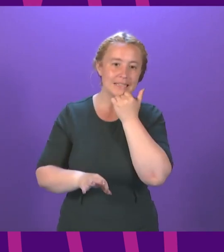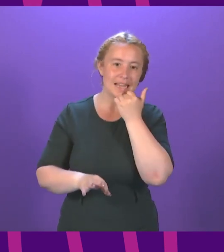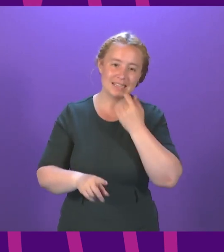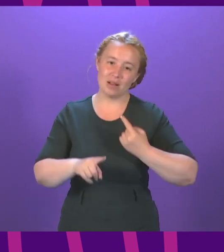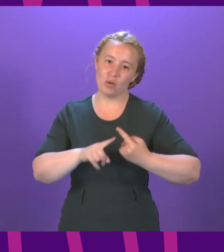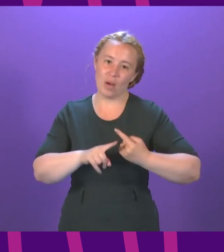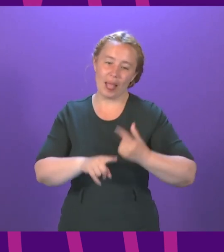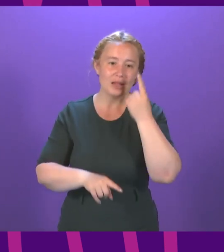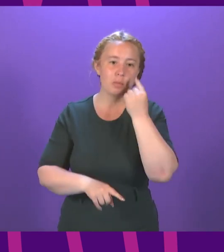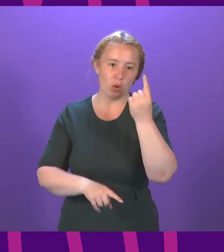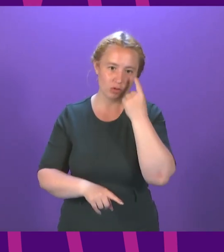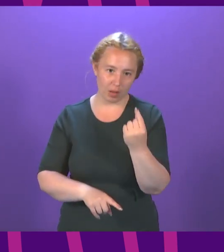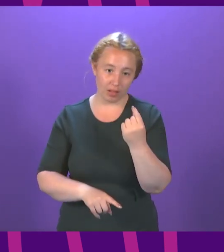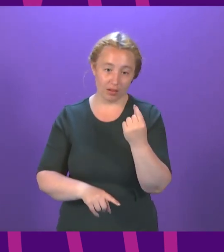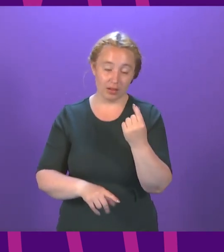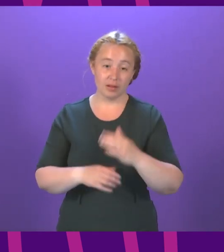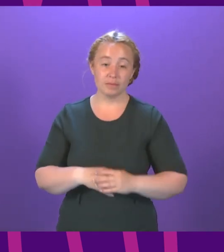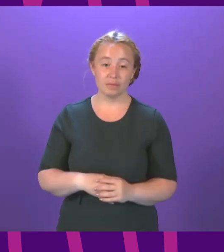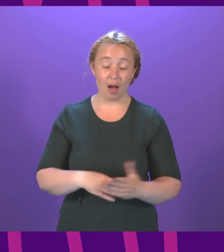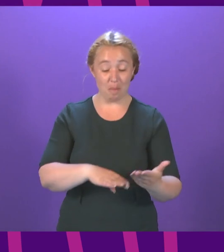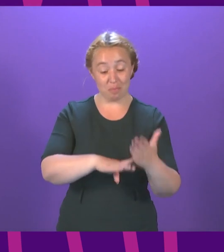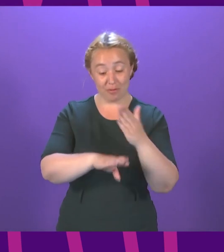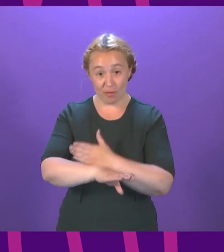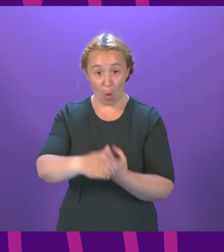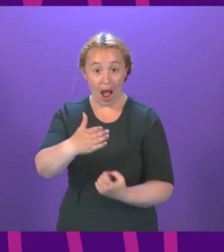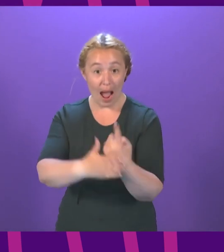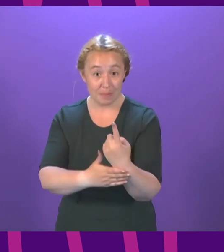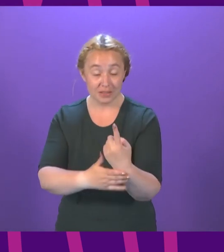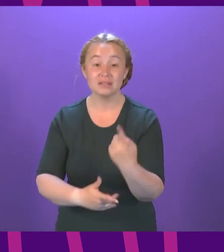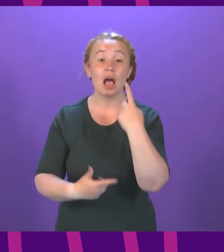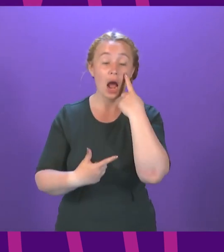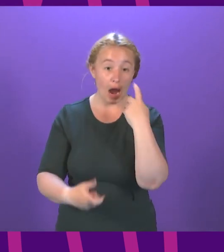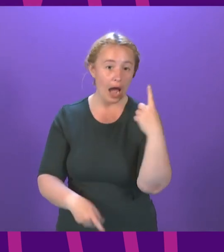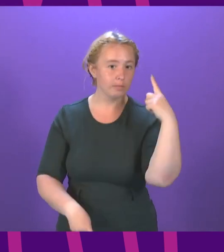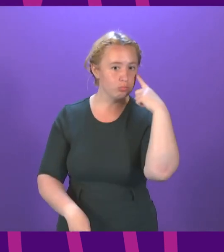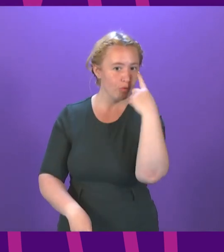Until then, of course, it is possible for people to get a record of their vaccination status